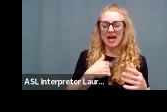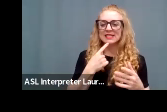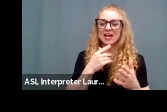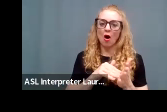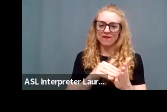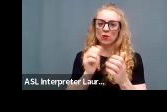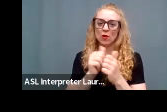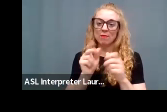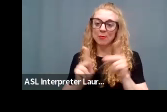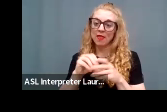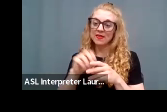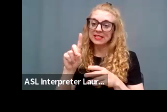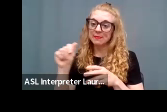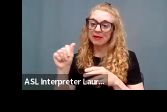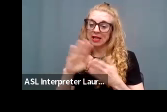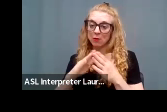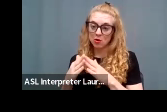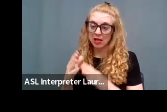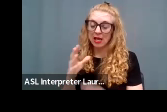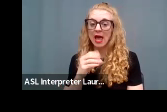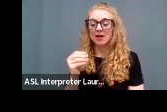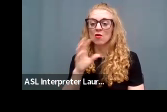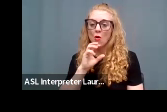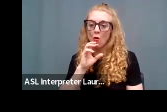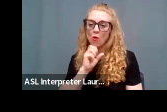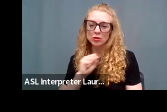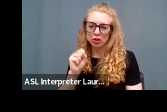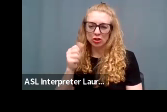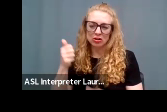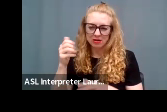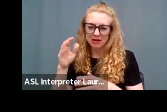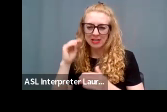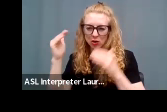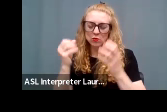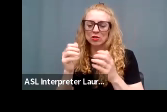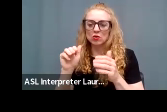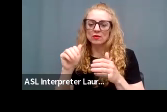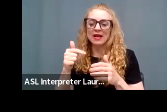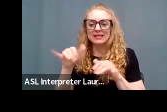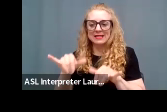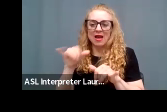in the disabled community and older adults wanting to age in place through the use of technology so